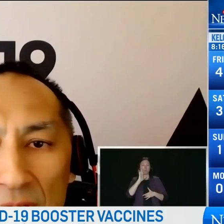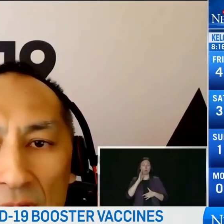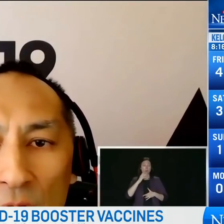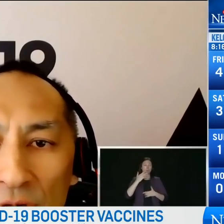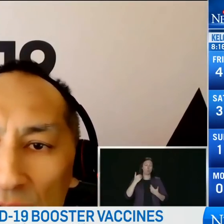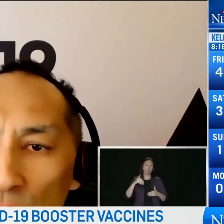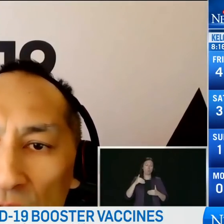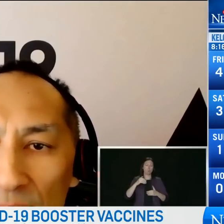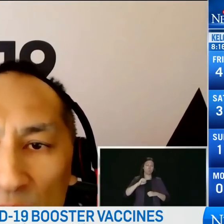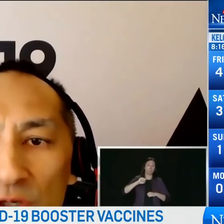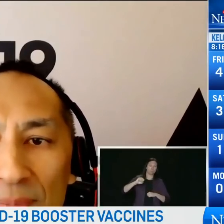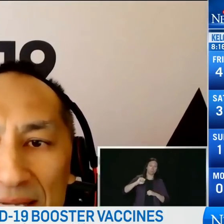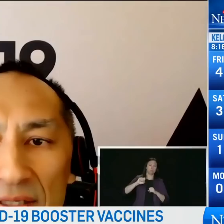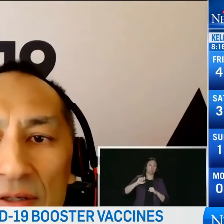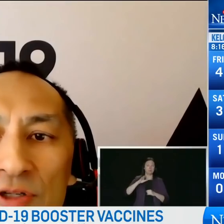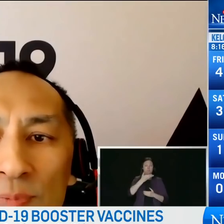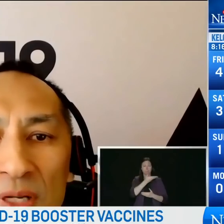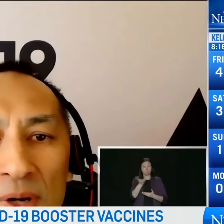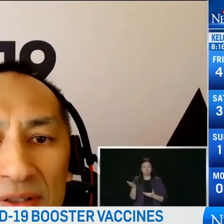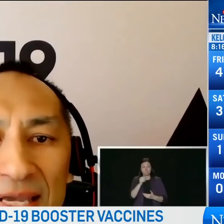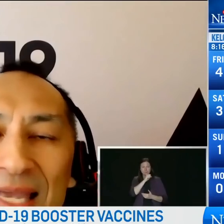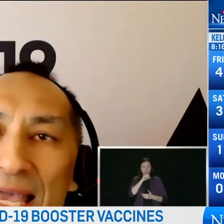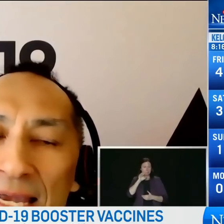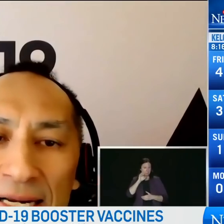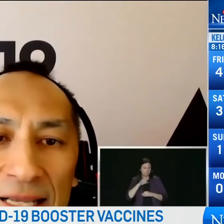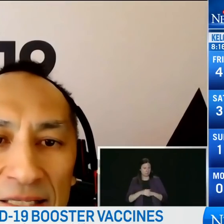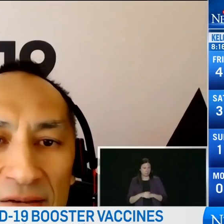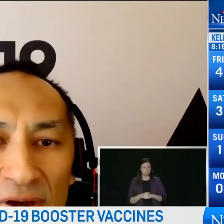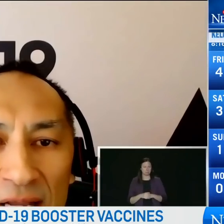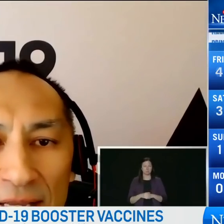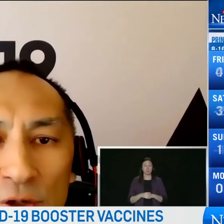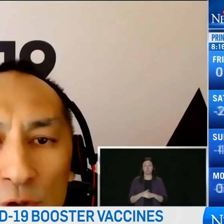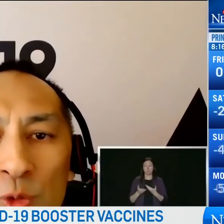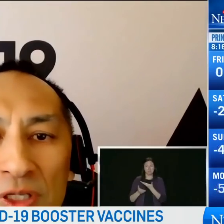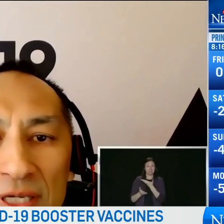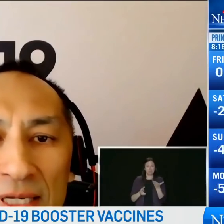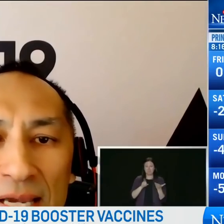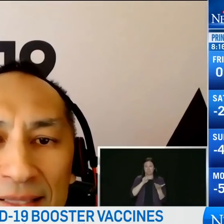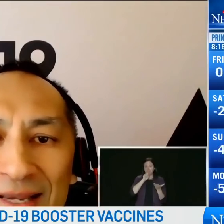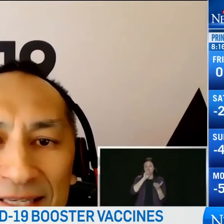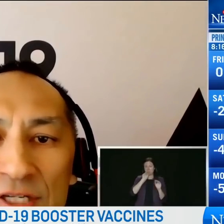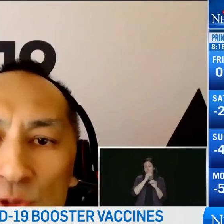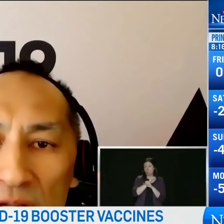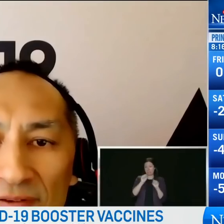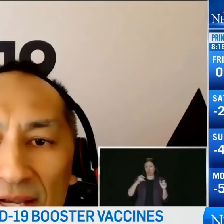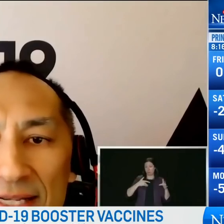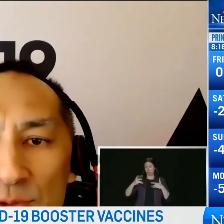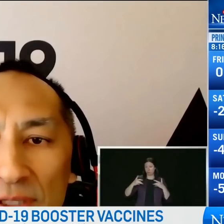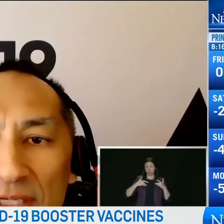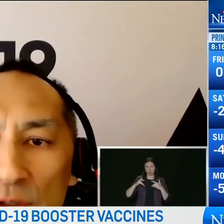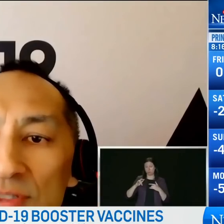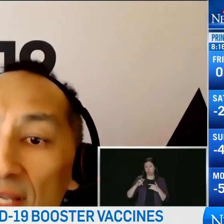POSSIBLY AGAINST SEVERE ILLNESS AS WELL, ESPECIALLY IN OLDER